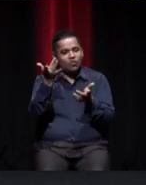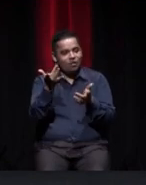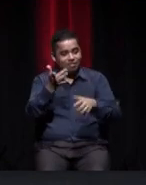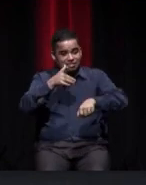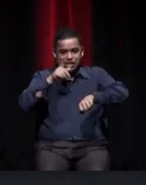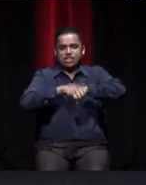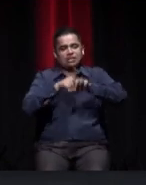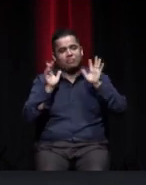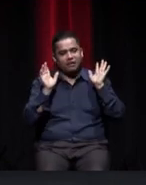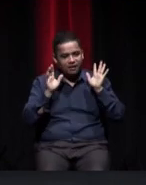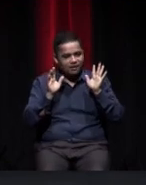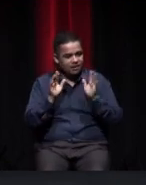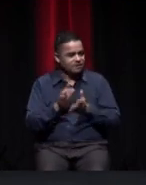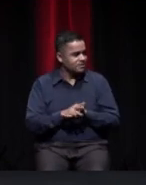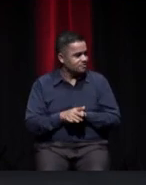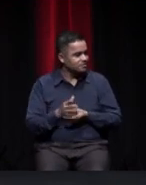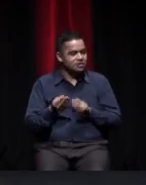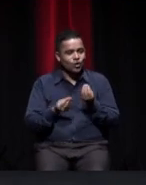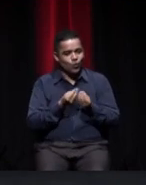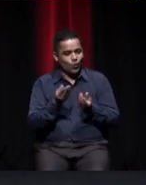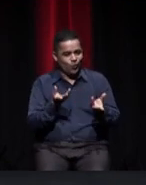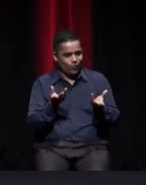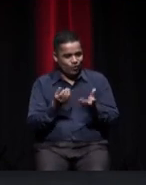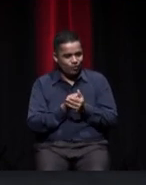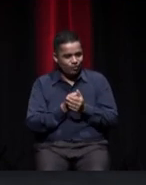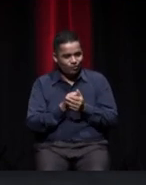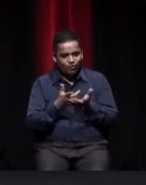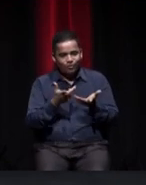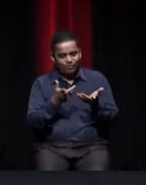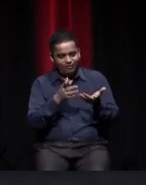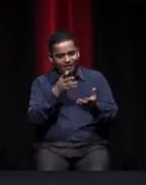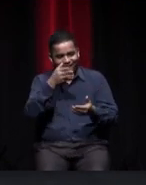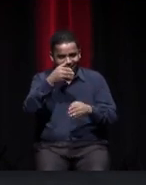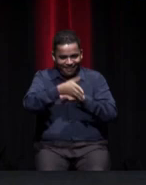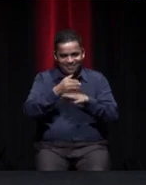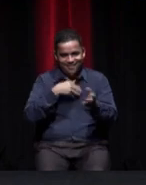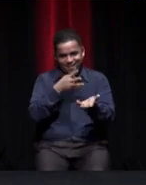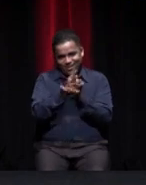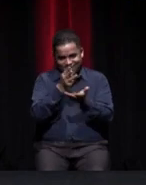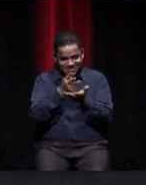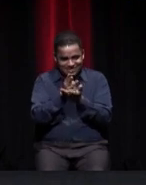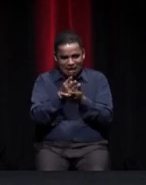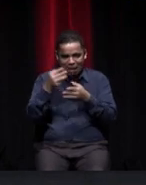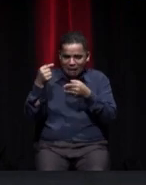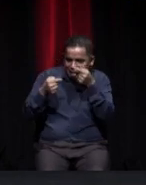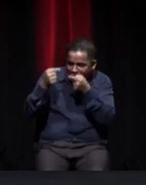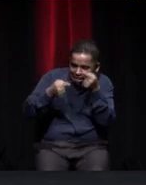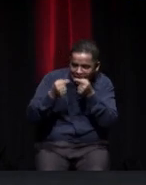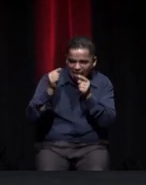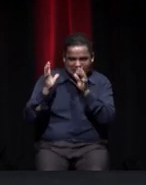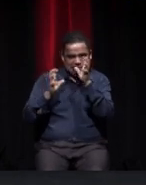There is no way to get into such groups and not have an argument. Unless you don't manifest. It's the only way.